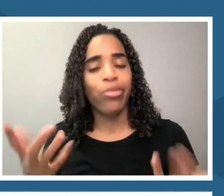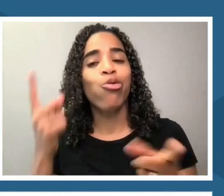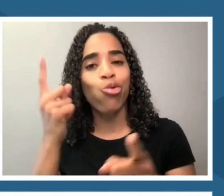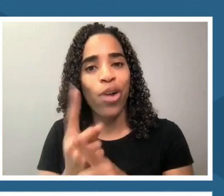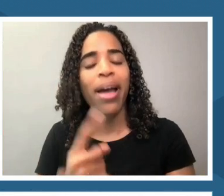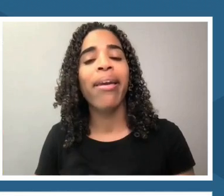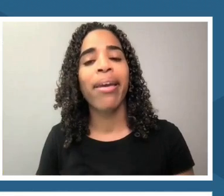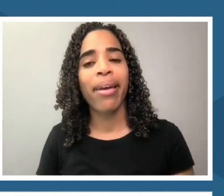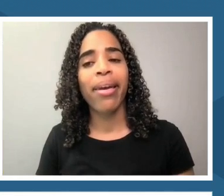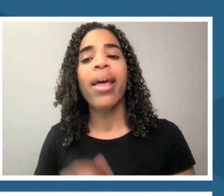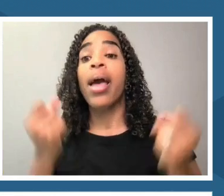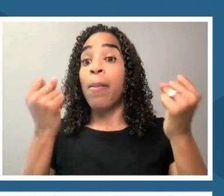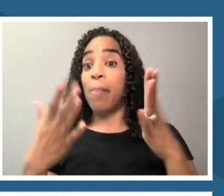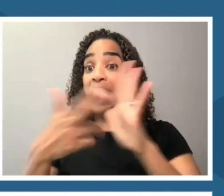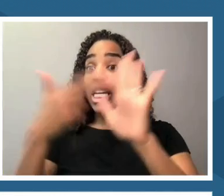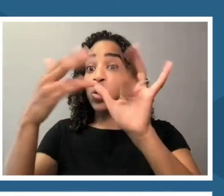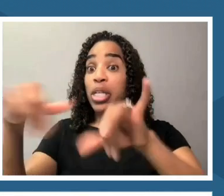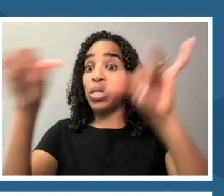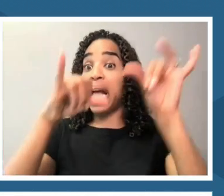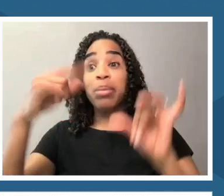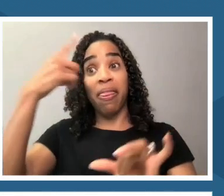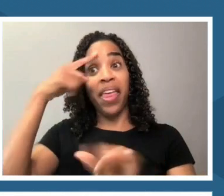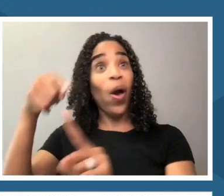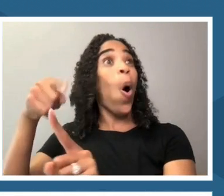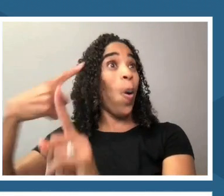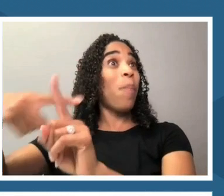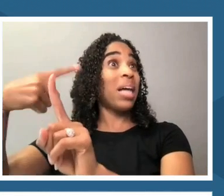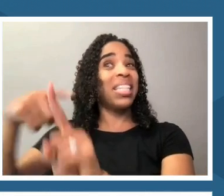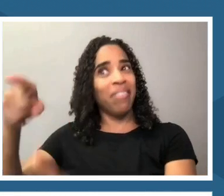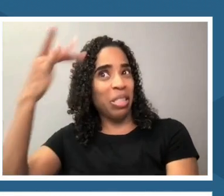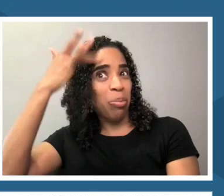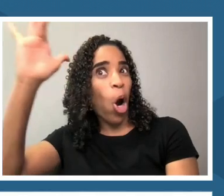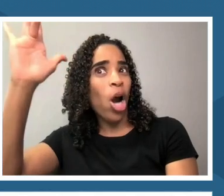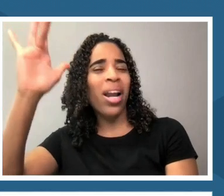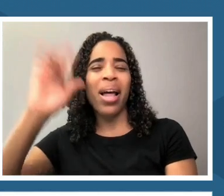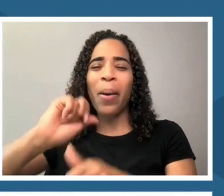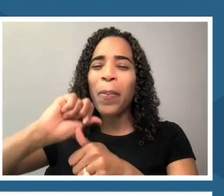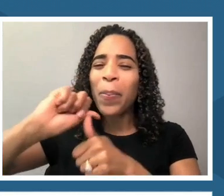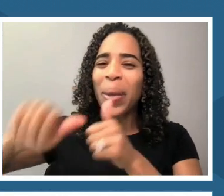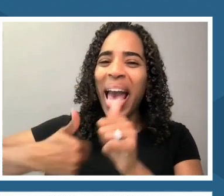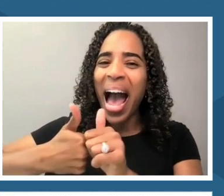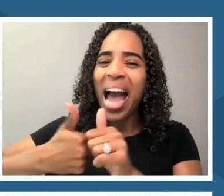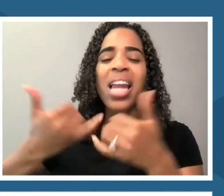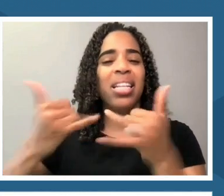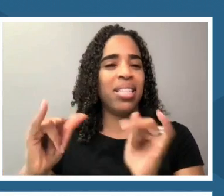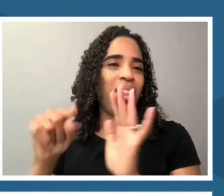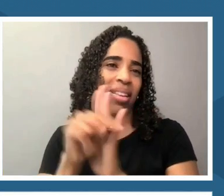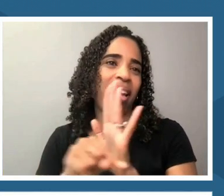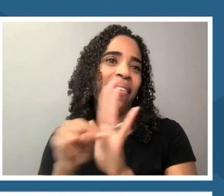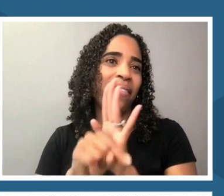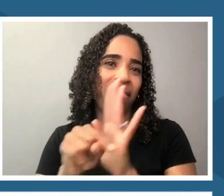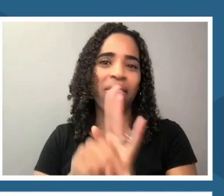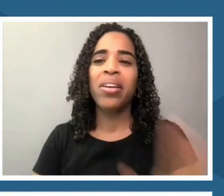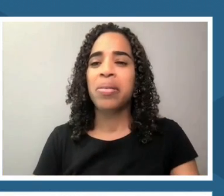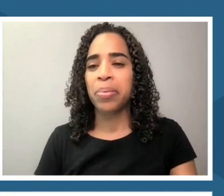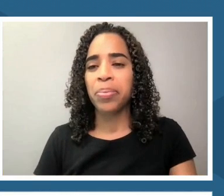hand might seem positive on the surface can still have a lot of those negative implications